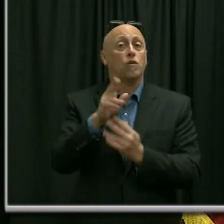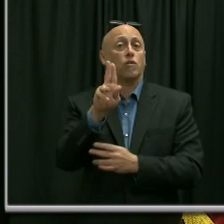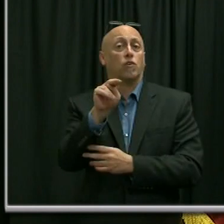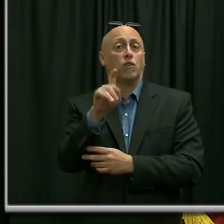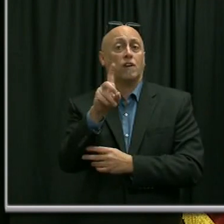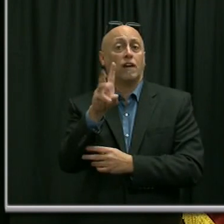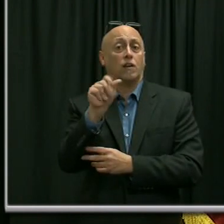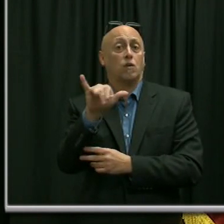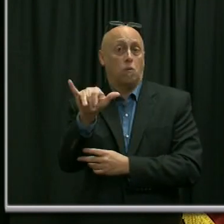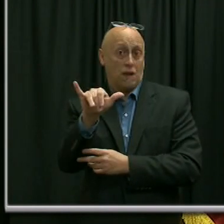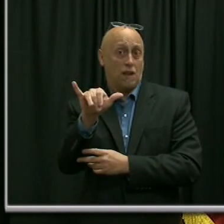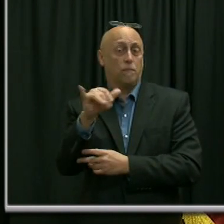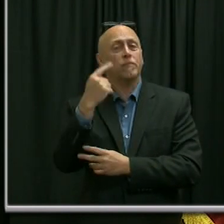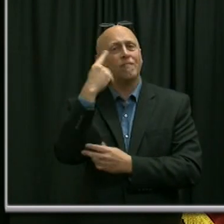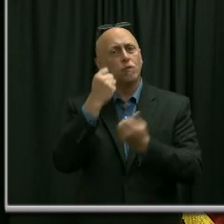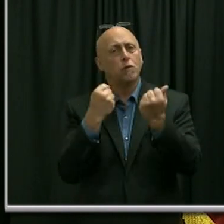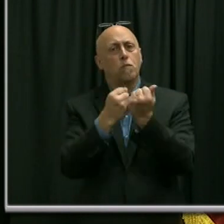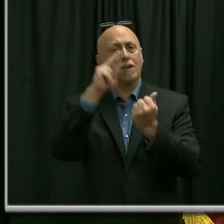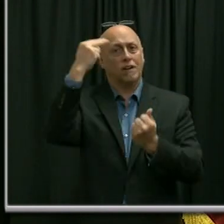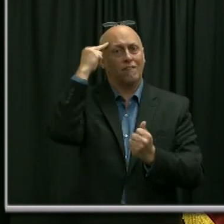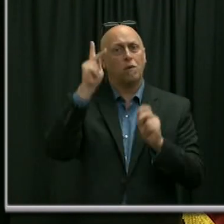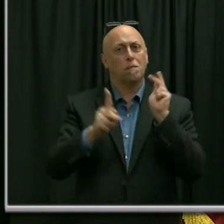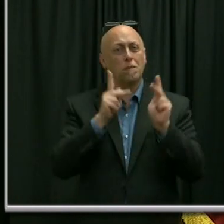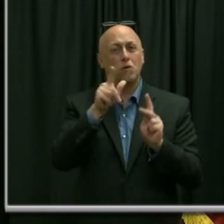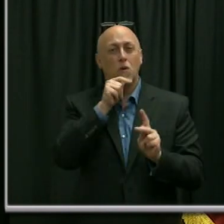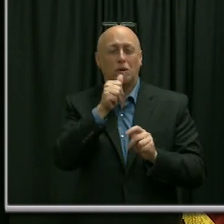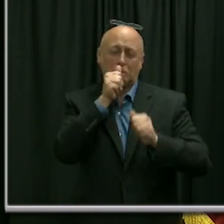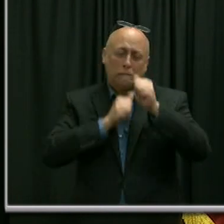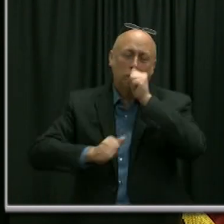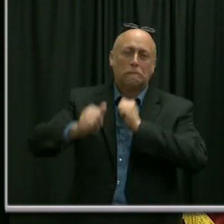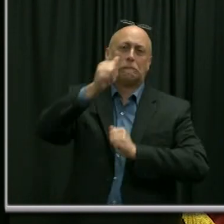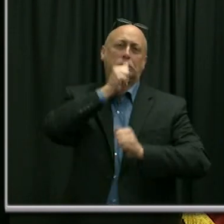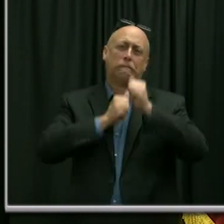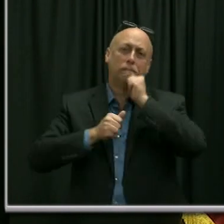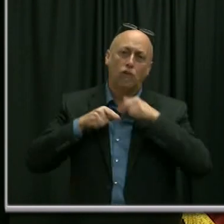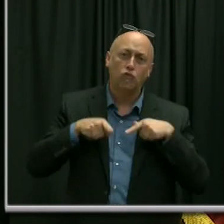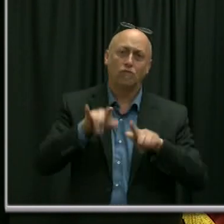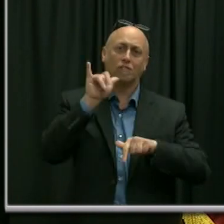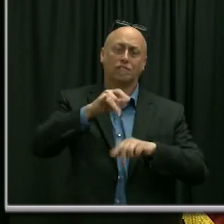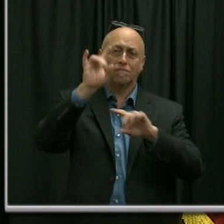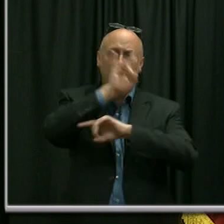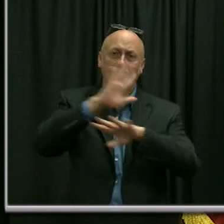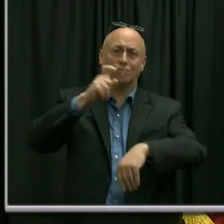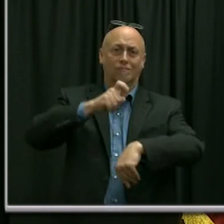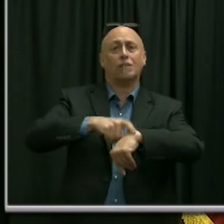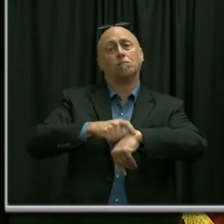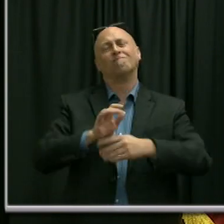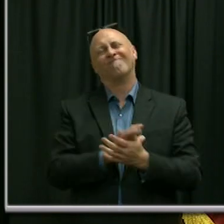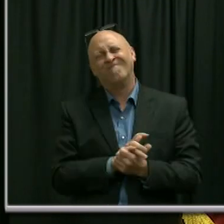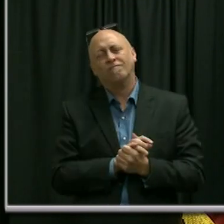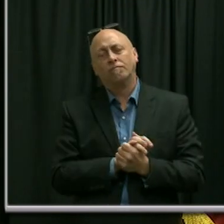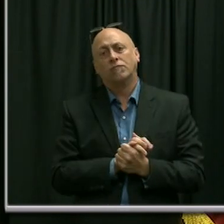WHICH IS CREATED WITH THE HELP OF THE UNITED WAY OF GREATER NASHVILLE TO SUPPORT